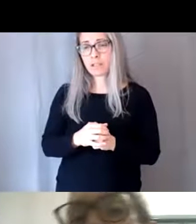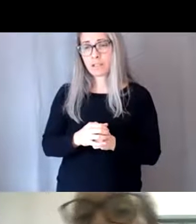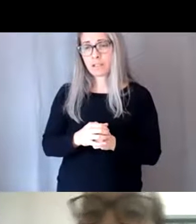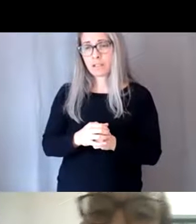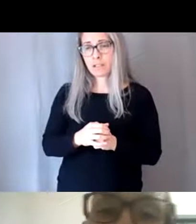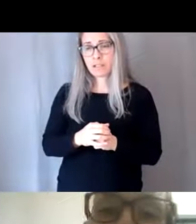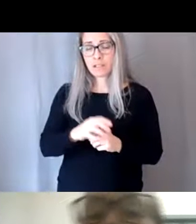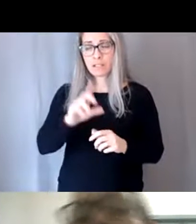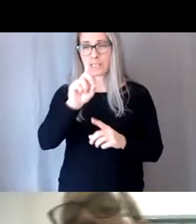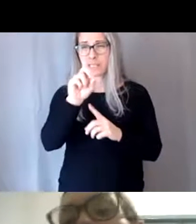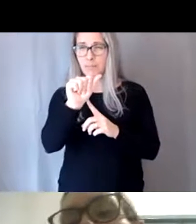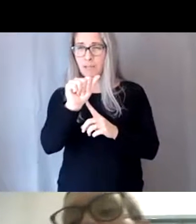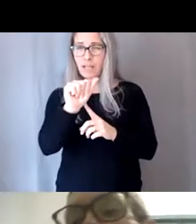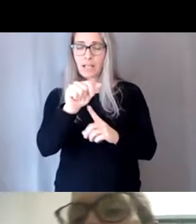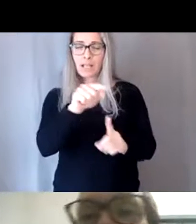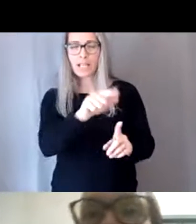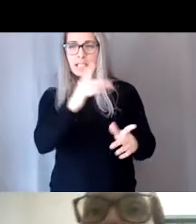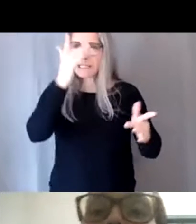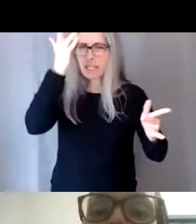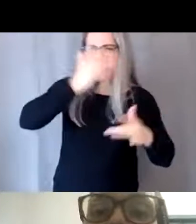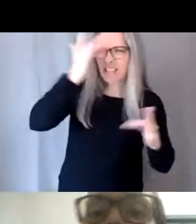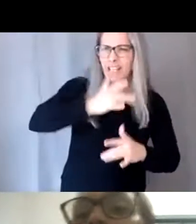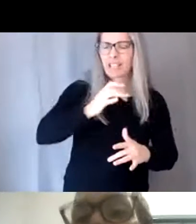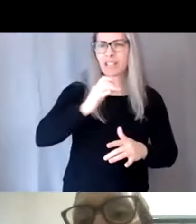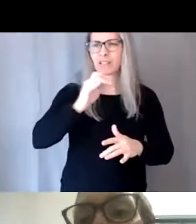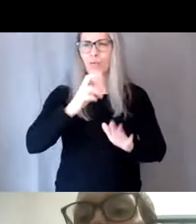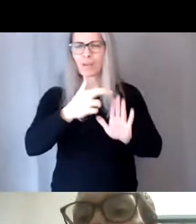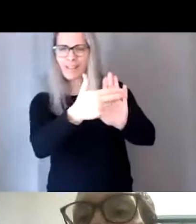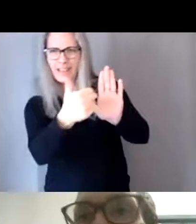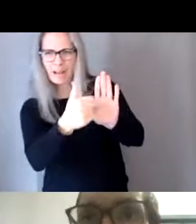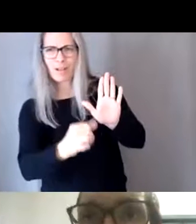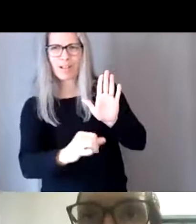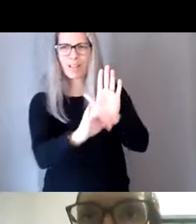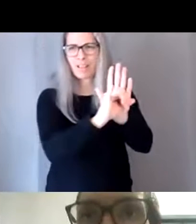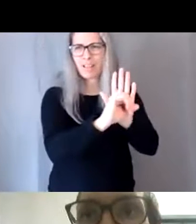like a disease or that are